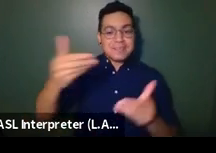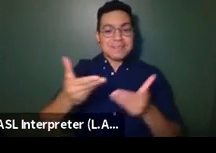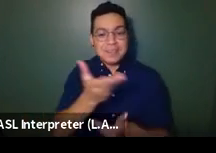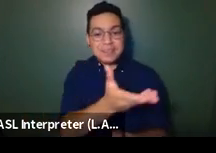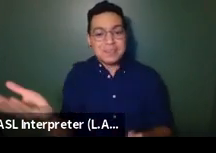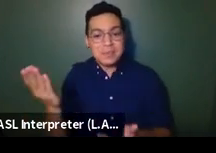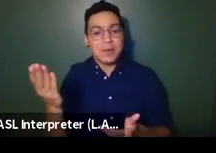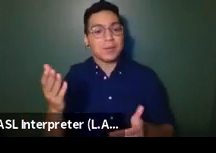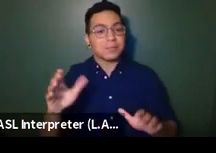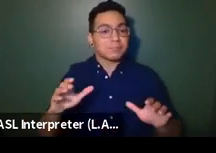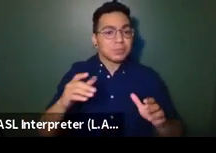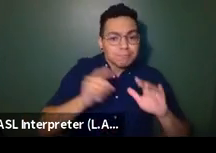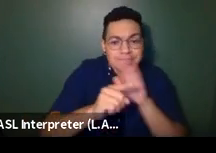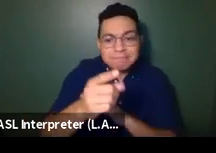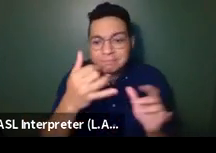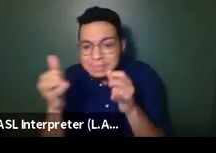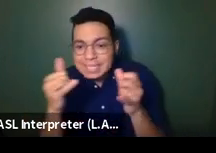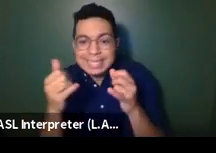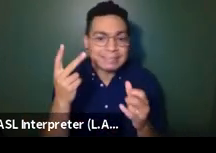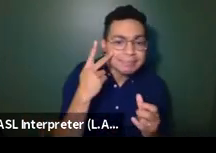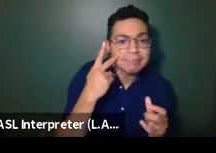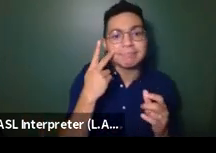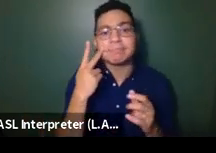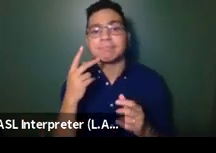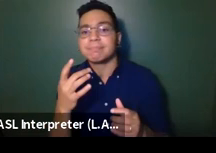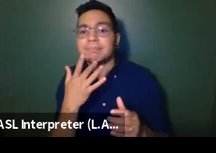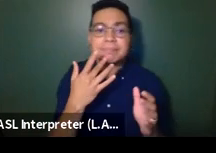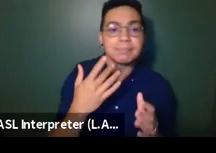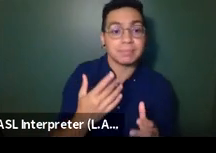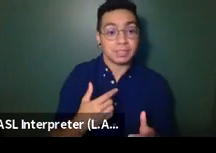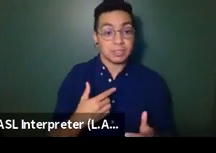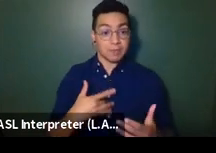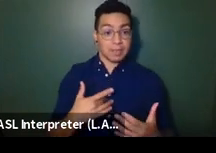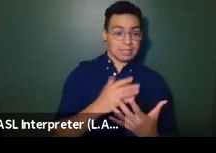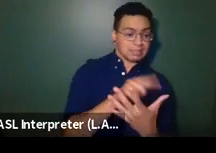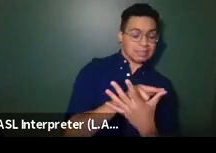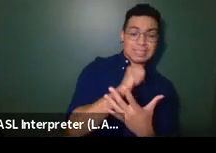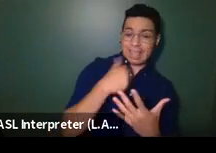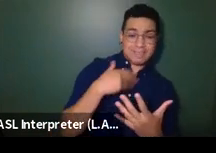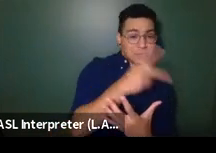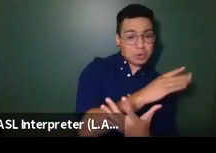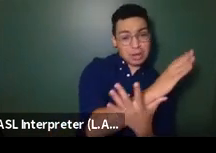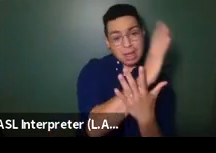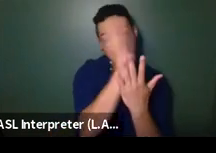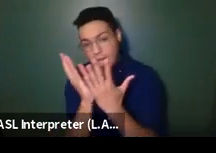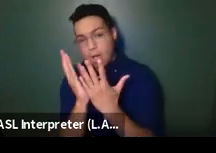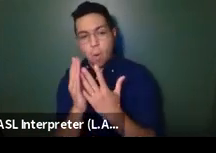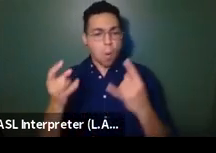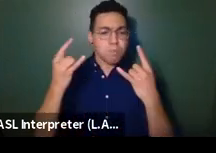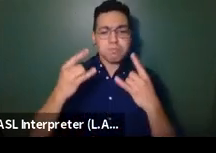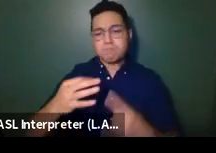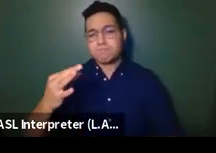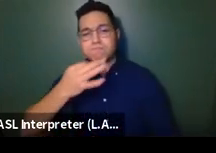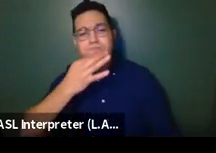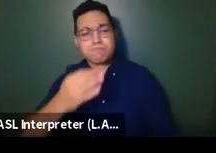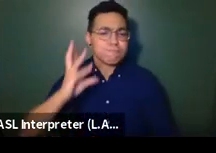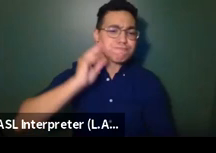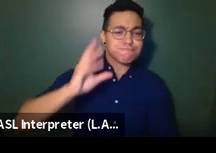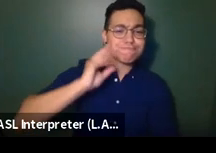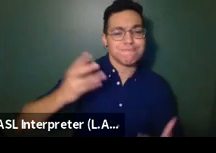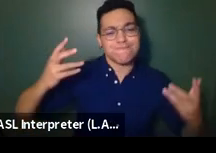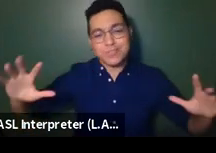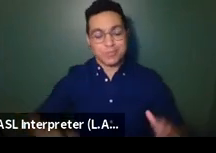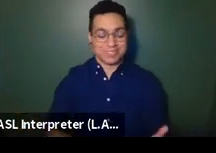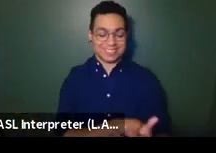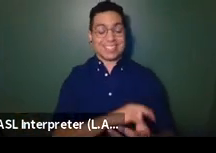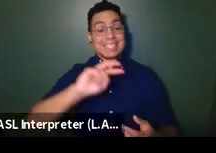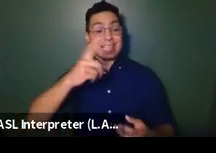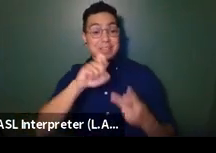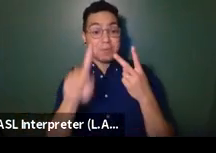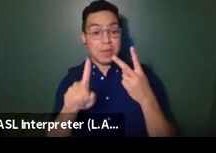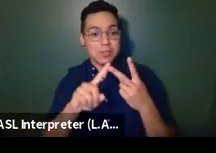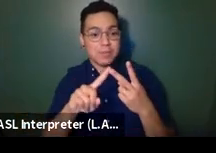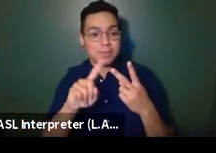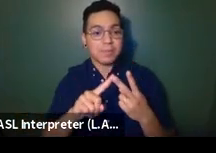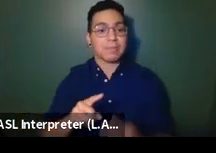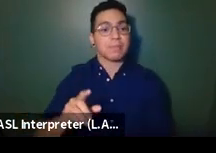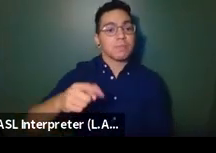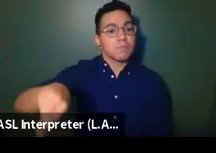ESD 189 - Amy Colburn: Did you have a chance to do that all the way to you're a rock star and you're really feeling ready to go. And then the second question is what you're most excited to learn about today. So Andrew whenever you're ready. If you want to launch that for us. Thank you.